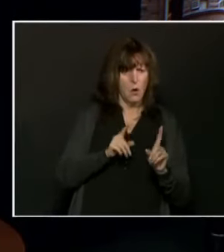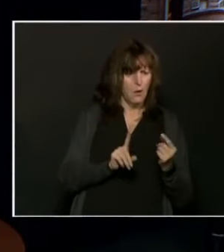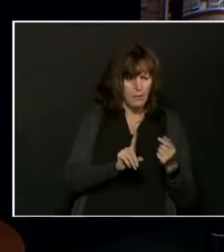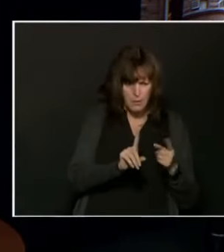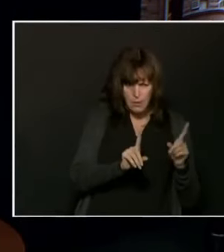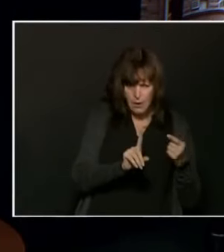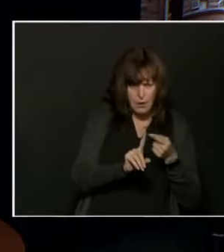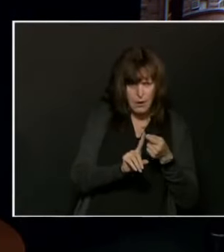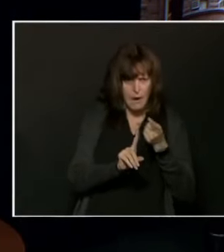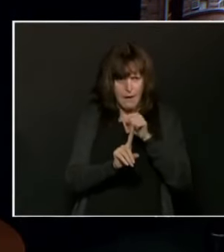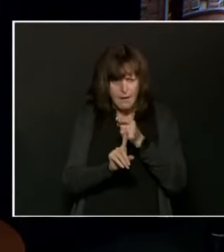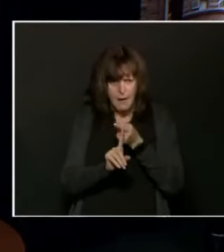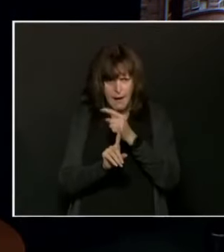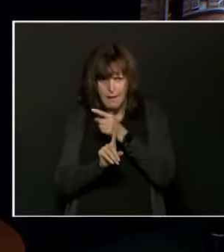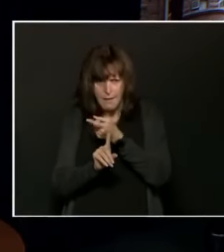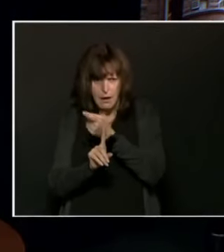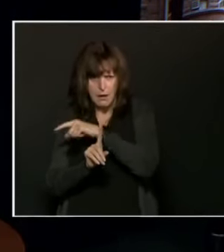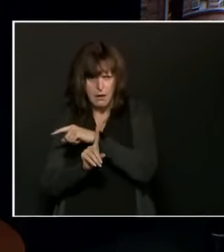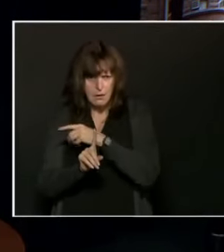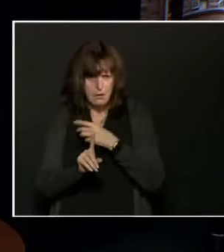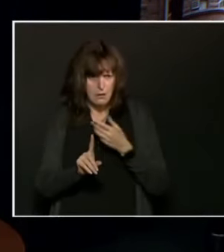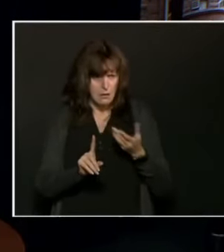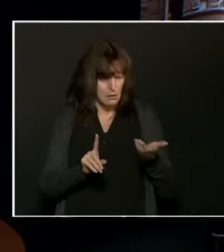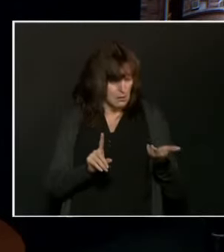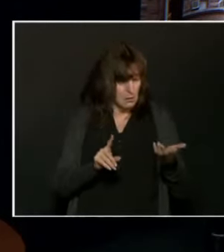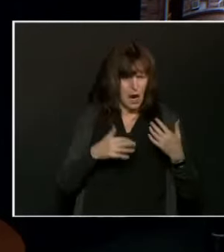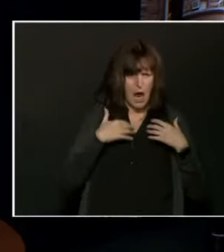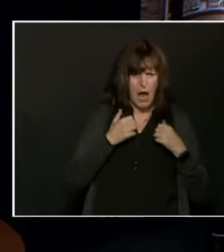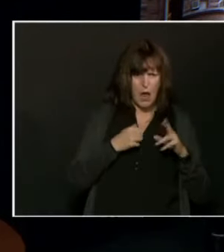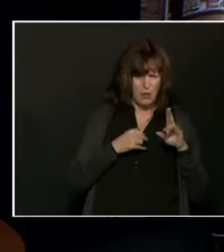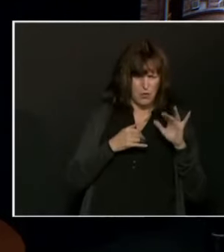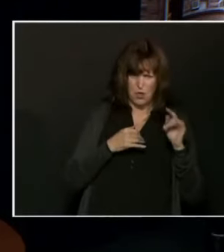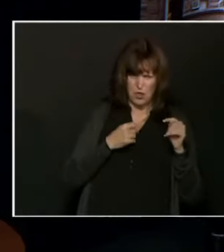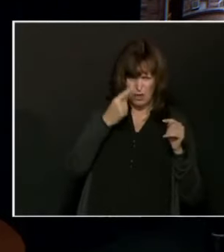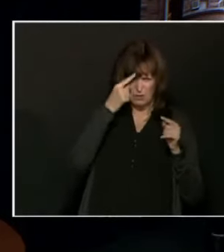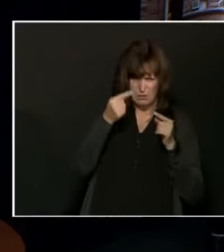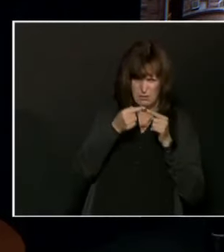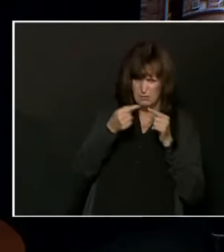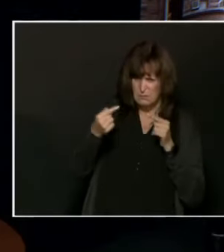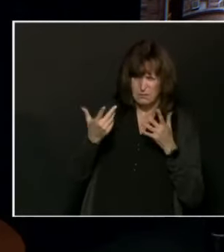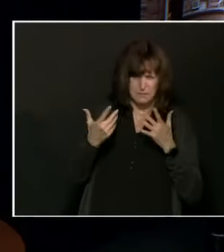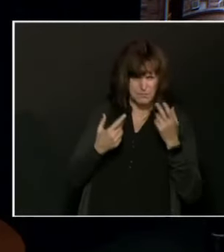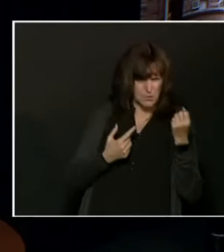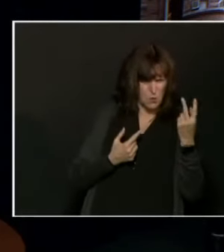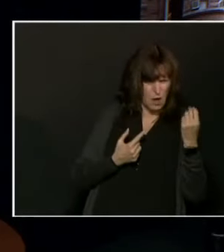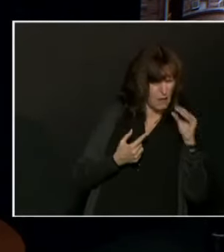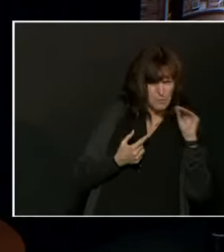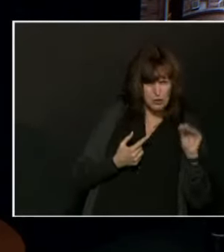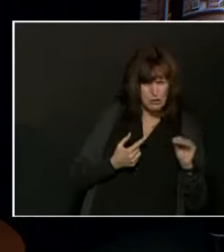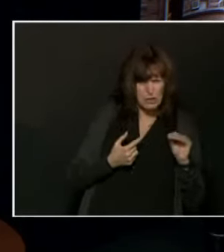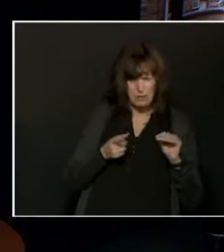70 PERCENT, NO EPI LINK.